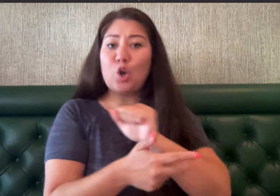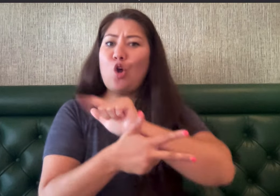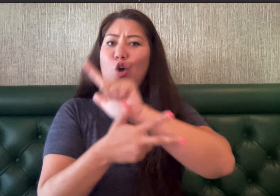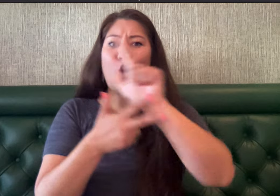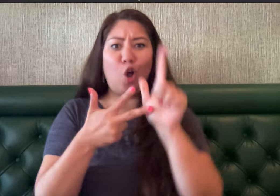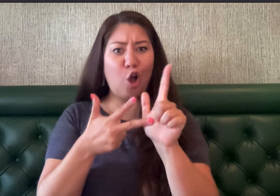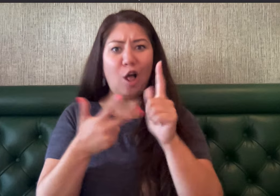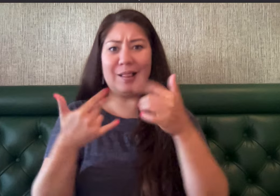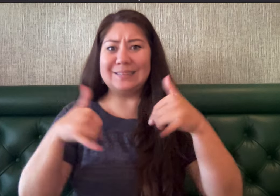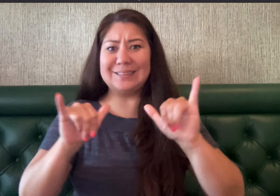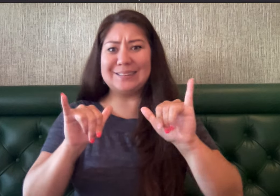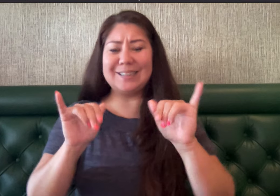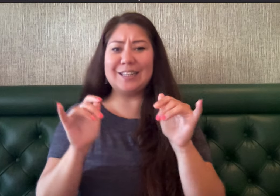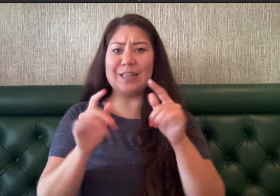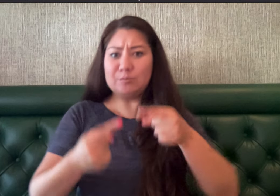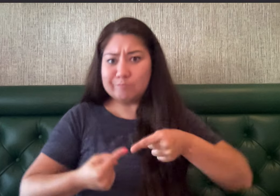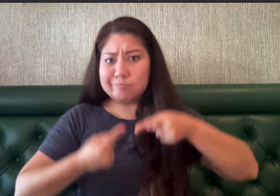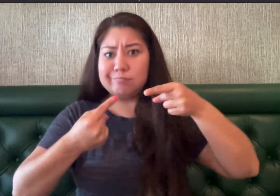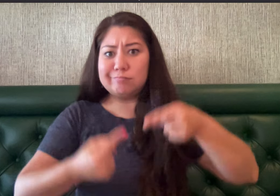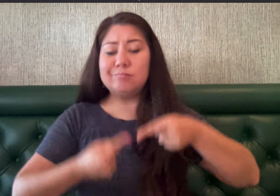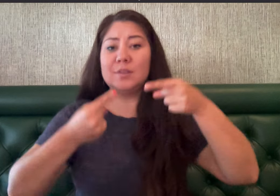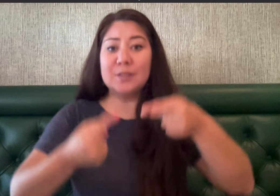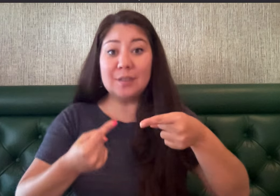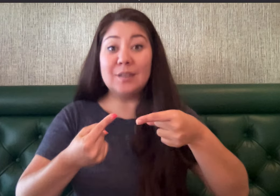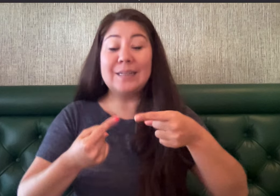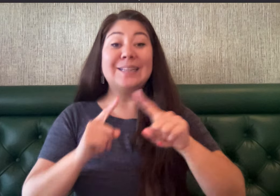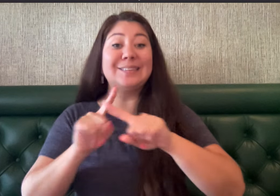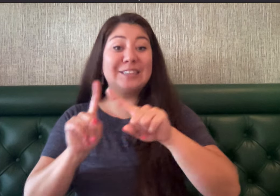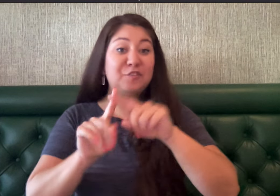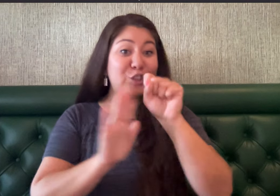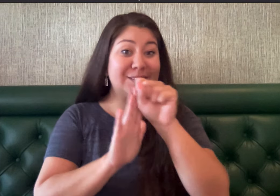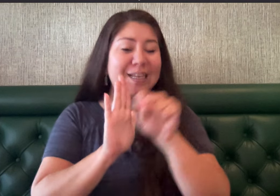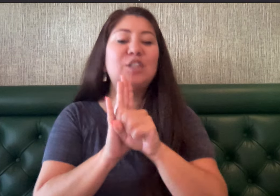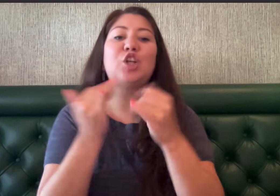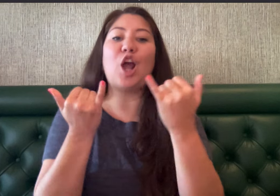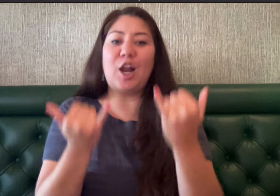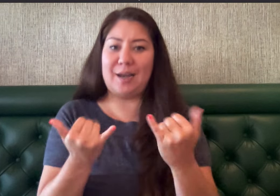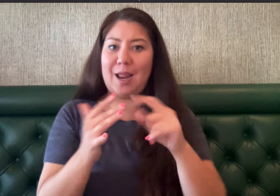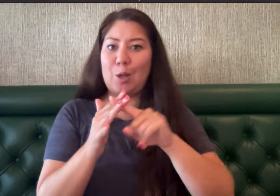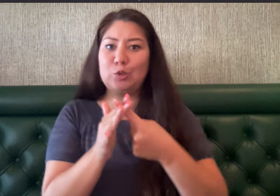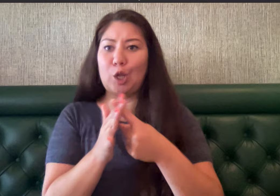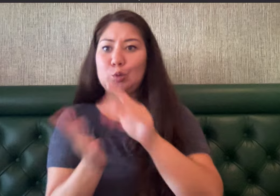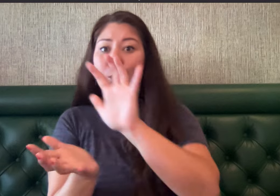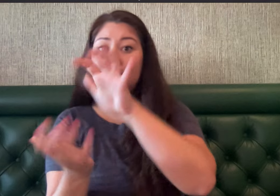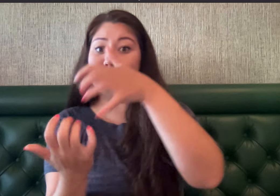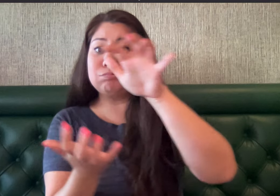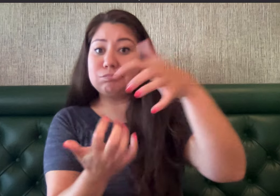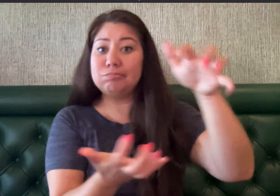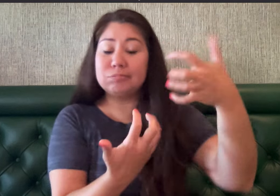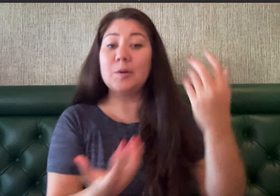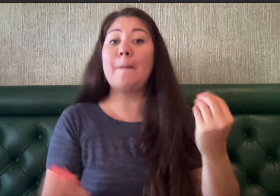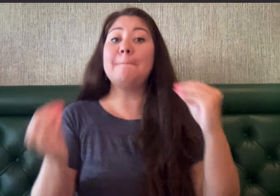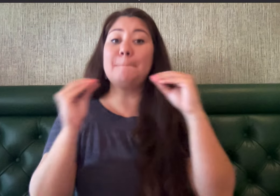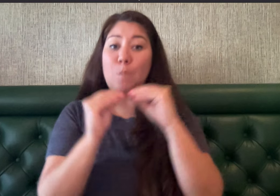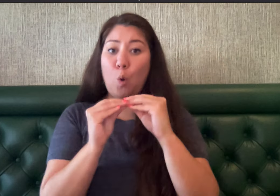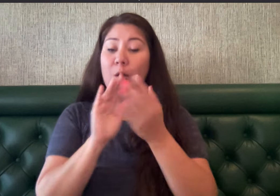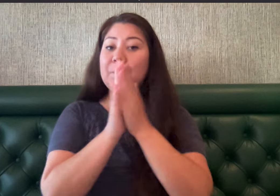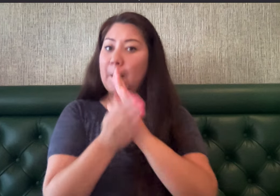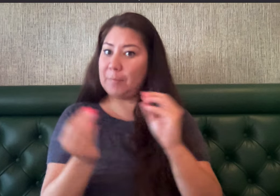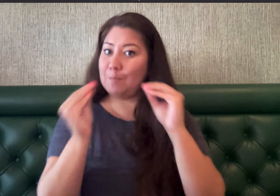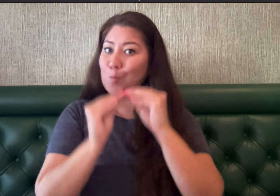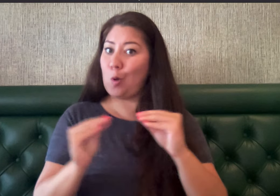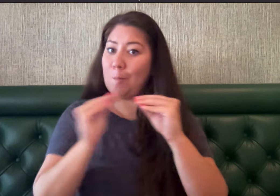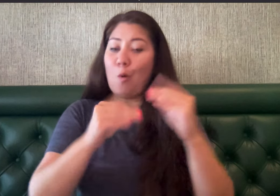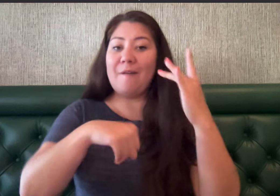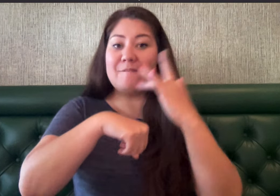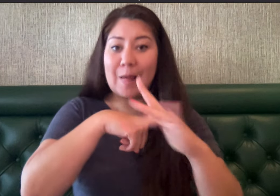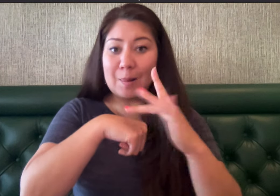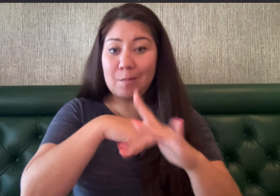Access to all of these is still a struggle and states are starting to have more and more resources available